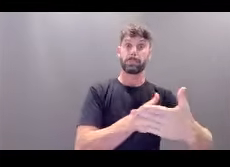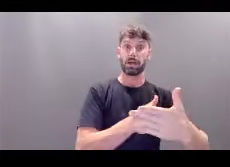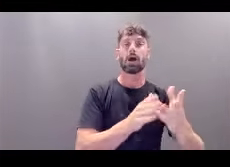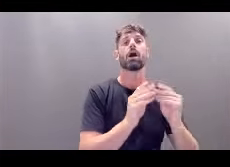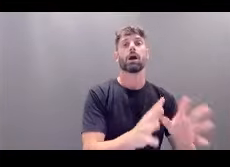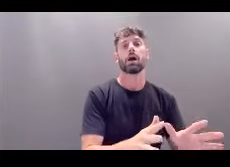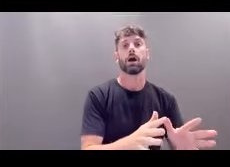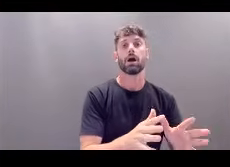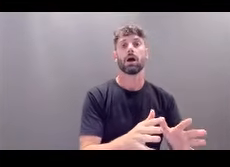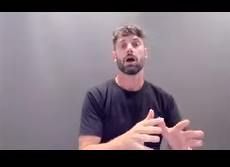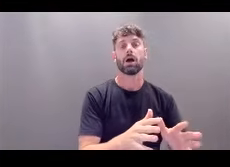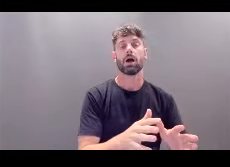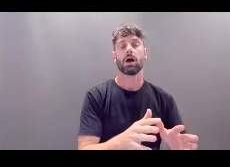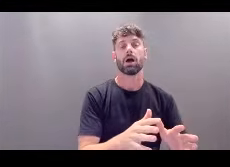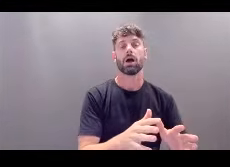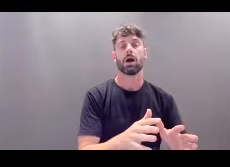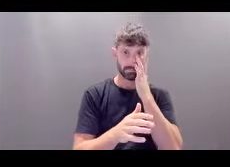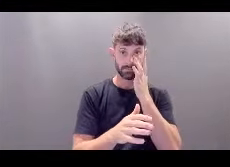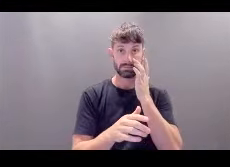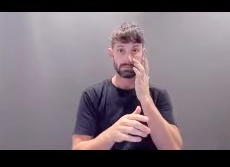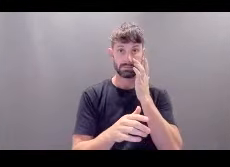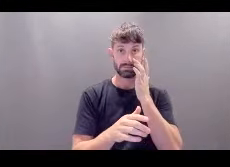And we don't include home equipment that everyone